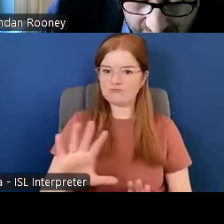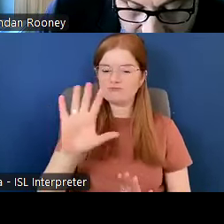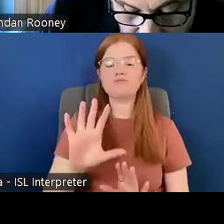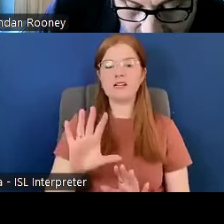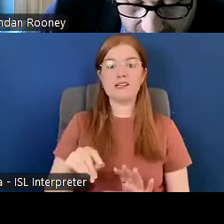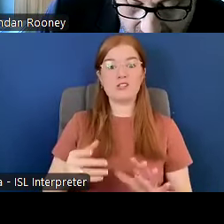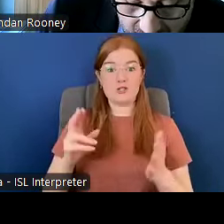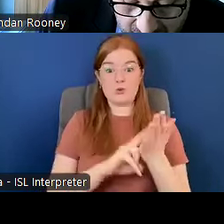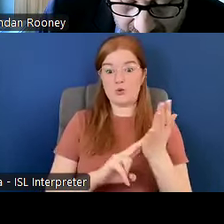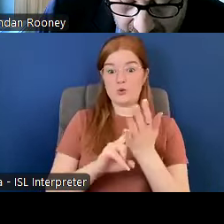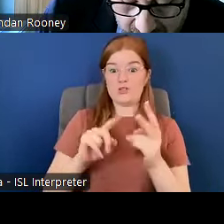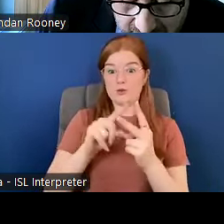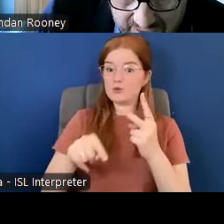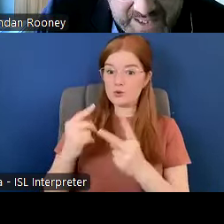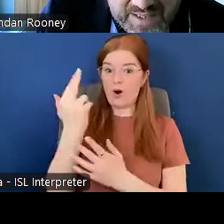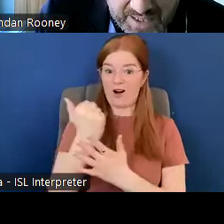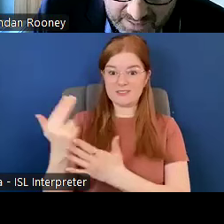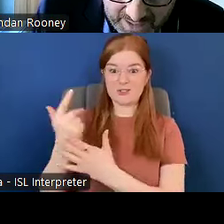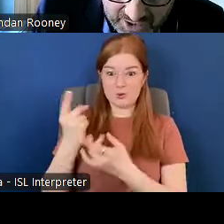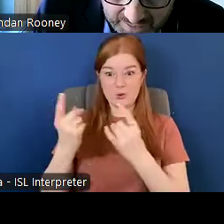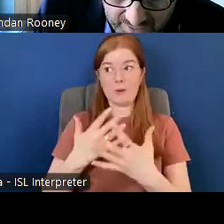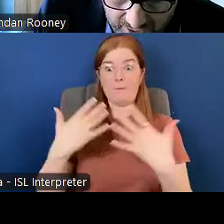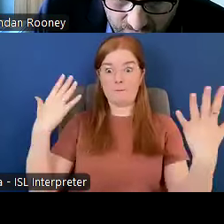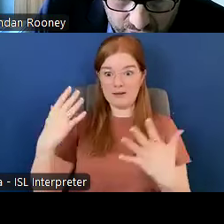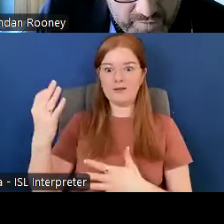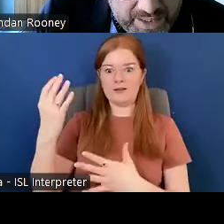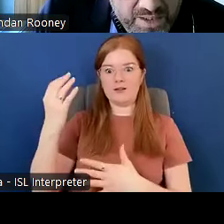of these two avant-garde artists to undertake state commissions which would have been